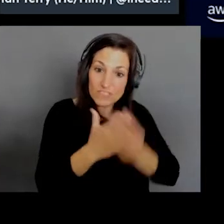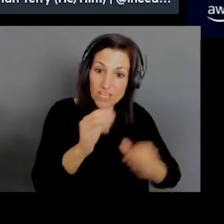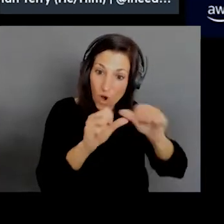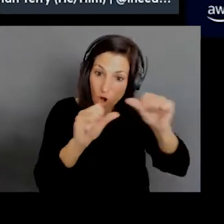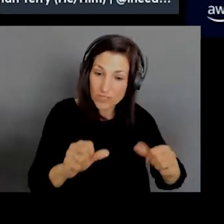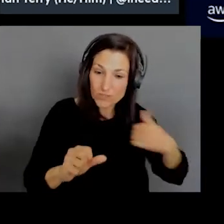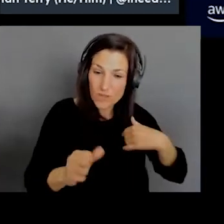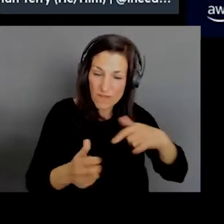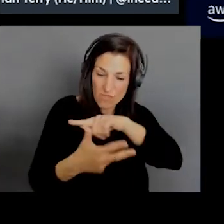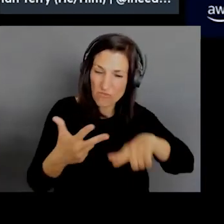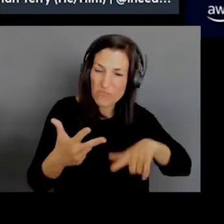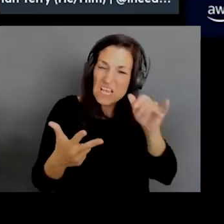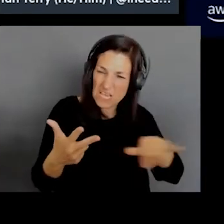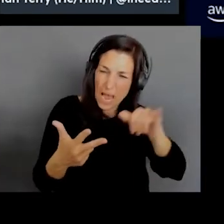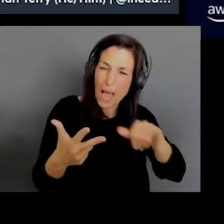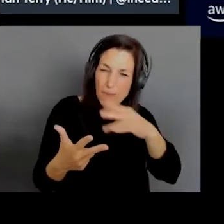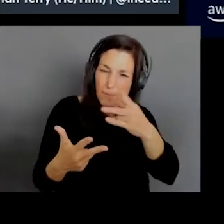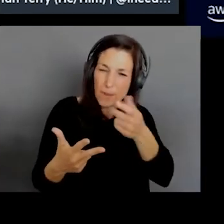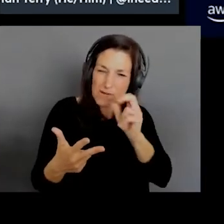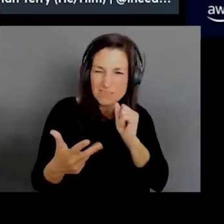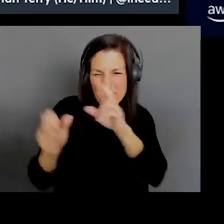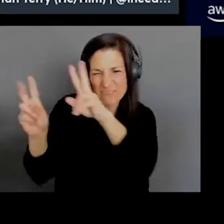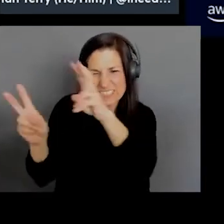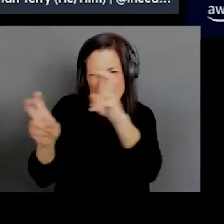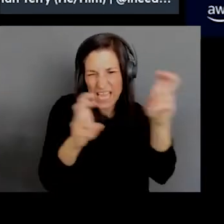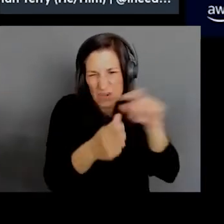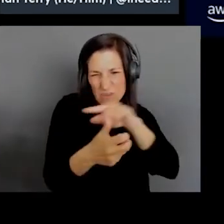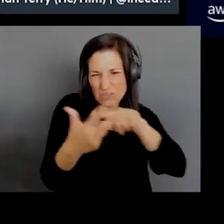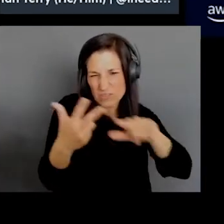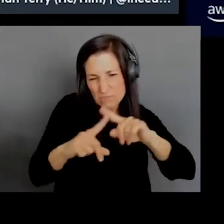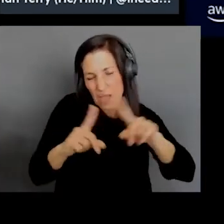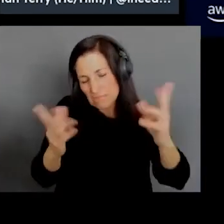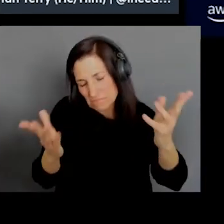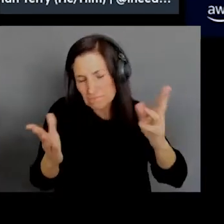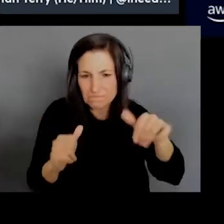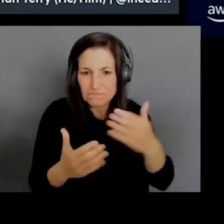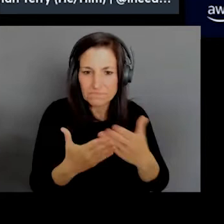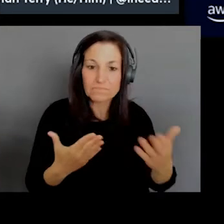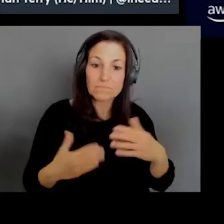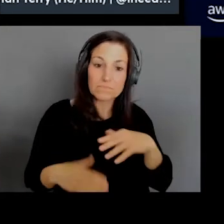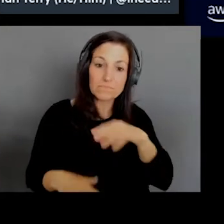I've got the titles there, but I'll kind of use simpler terms. When we talk about API Microservices, you can think about,